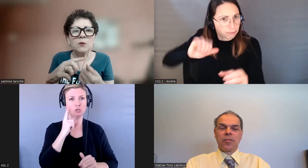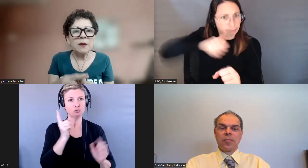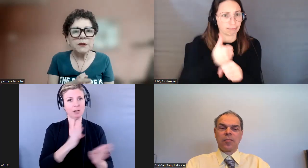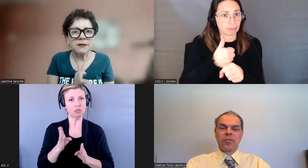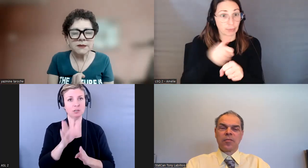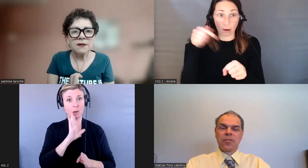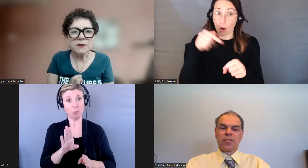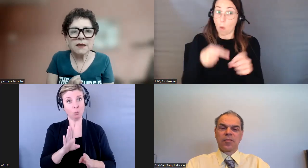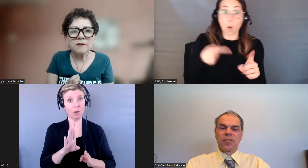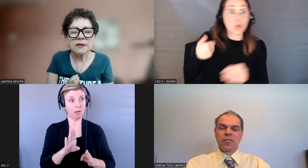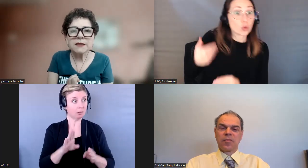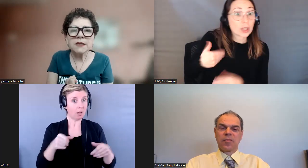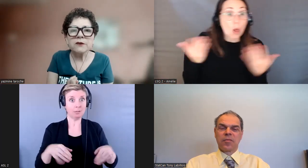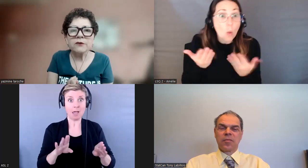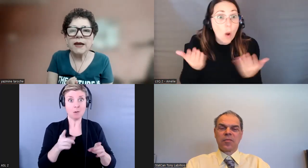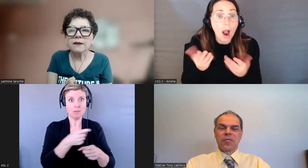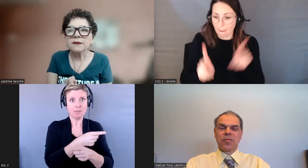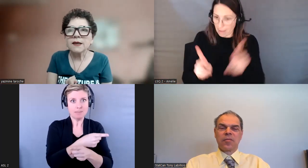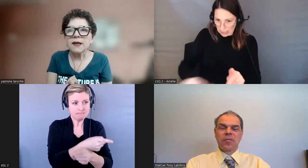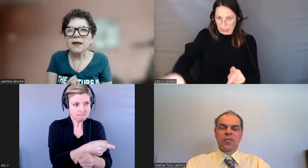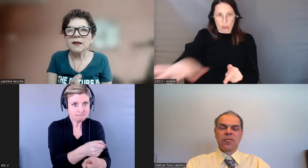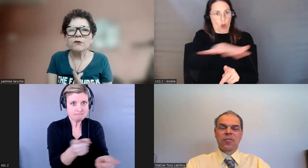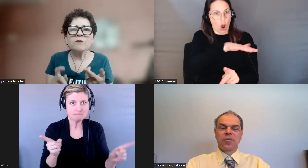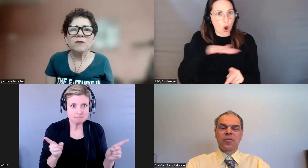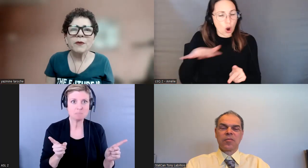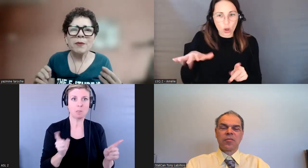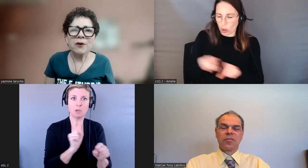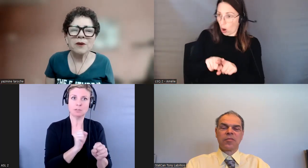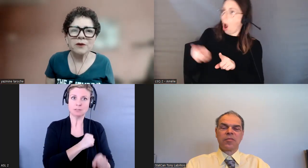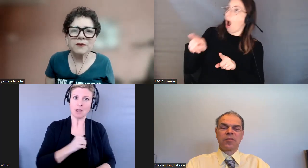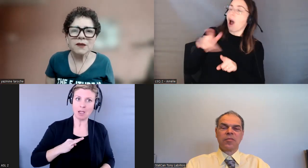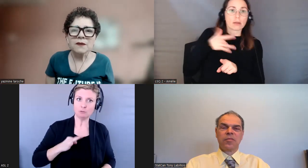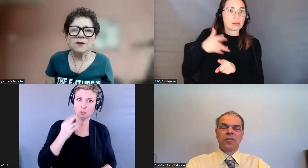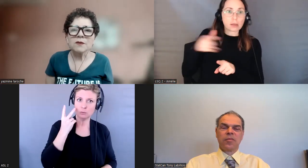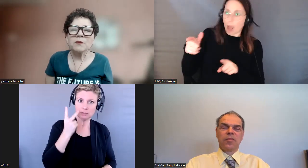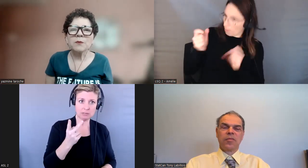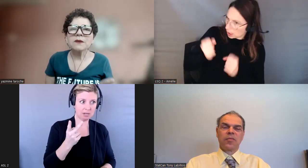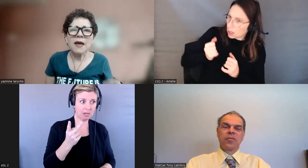people to see themselves in the senior ranks and remove the barriers so that people could